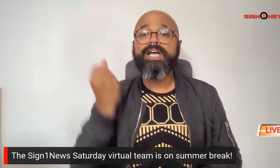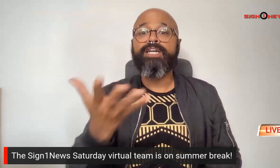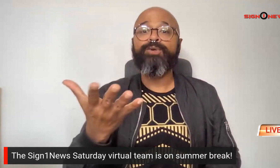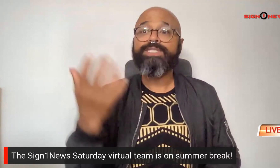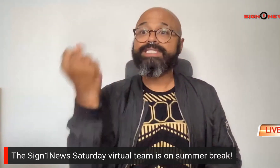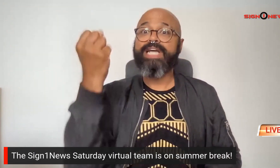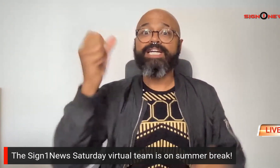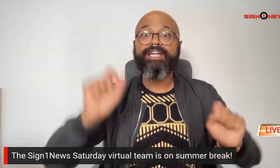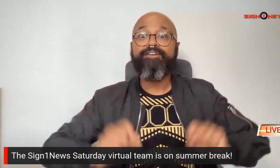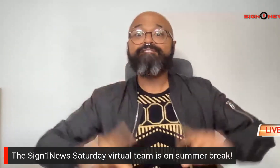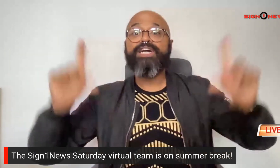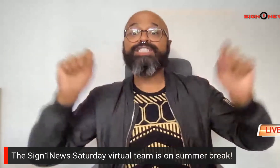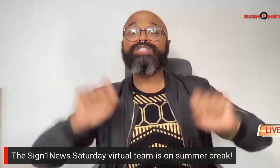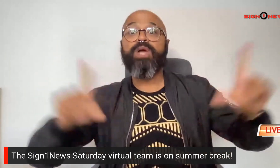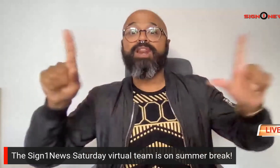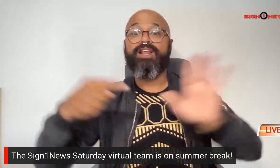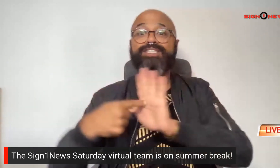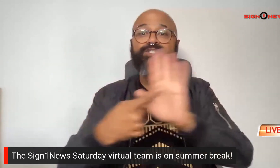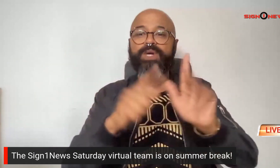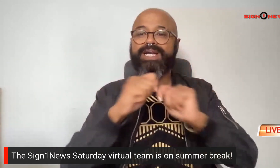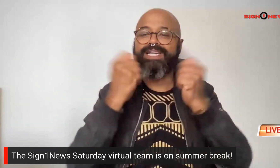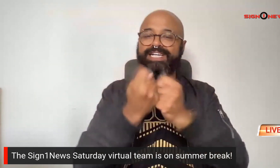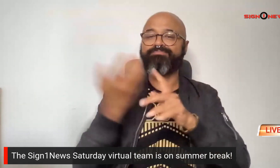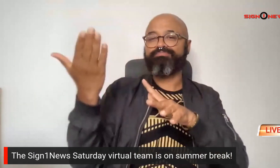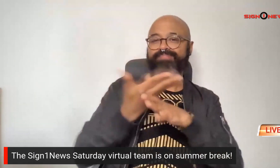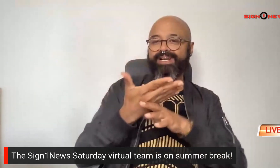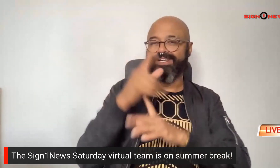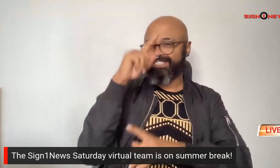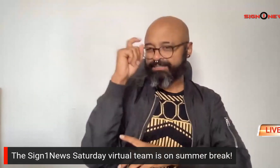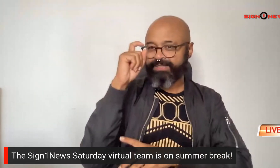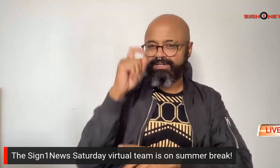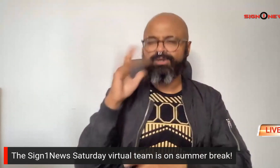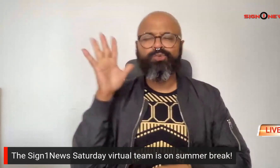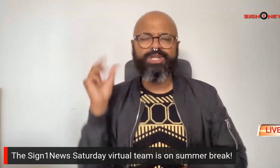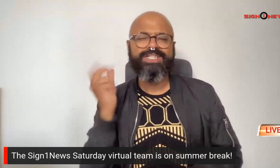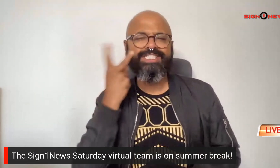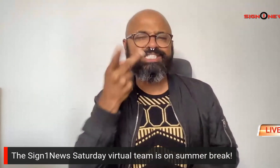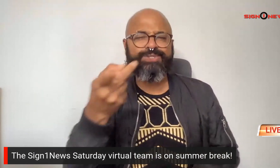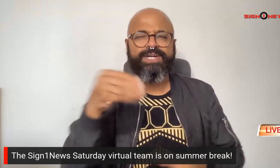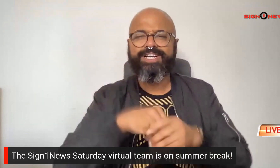Sign1News Saturday virtual show team is taking a break for the summer we will see you again in